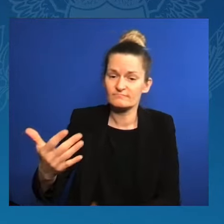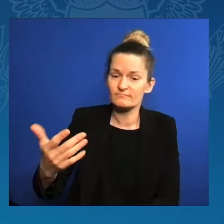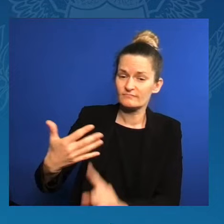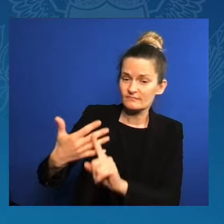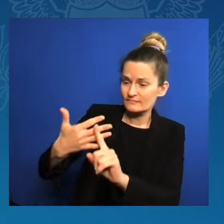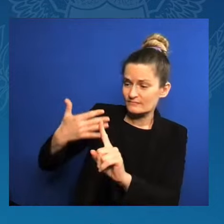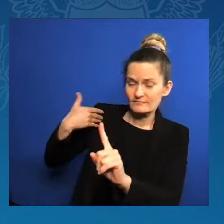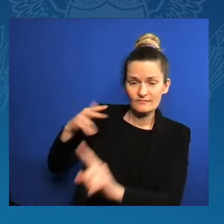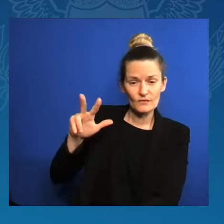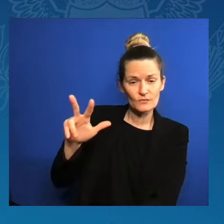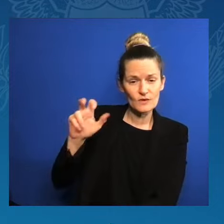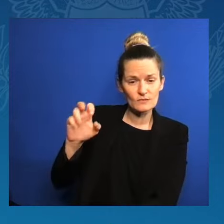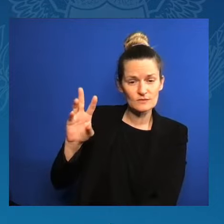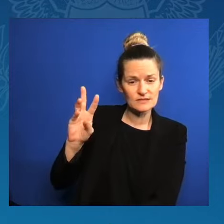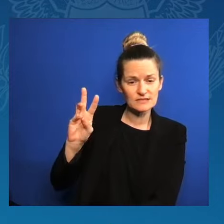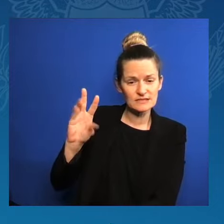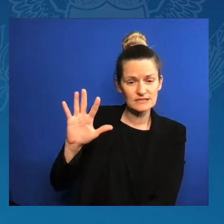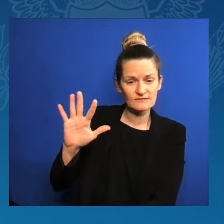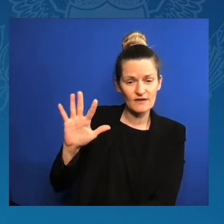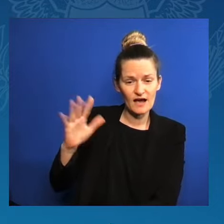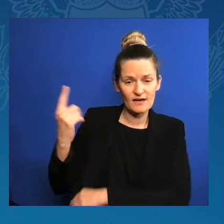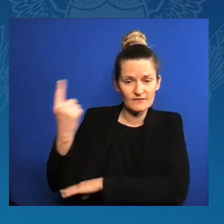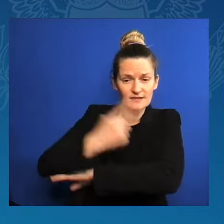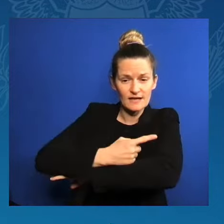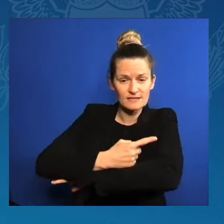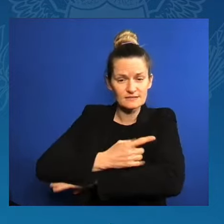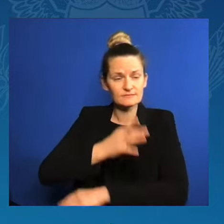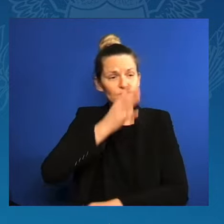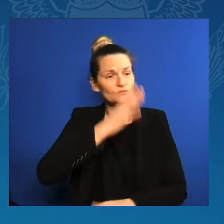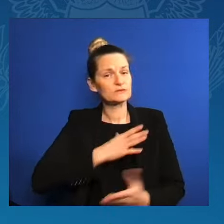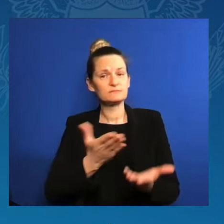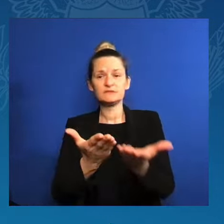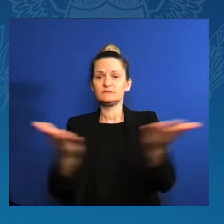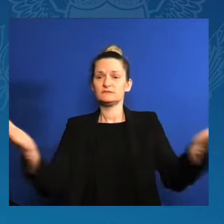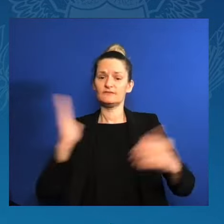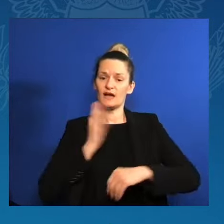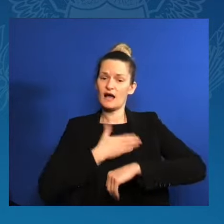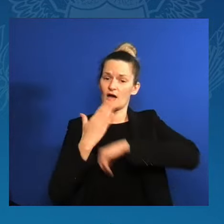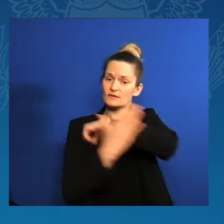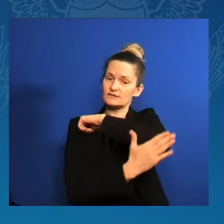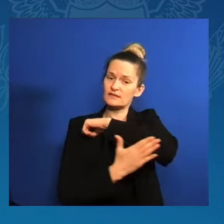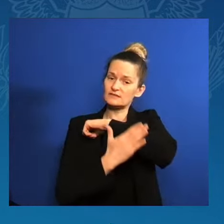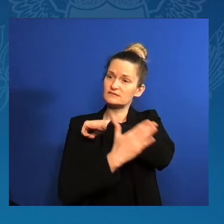the women of our nation have suffered under the consequences of these laws.